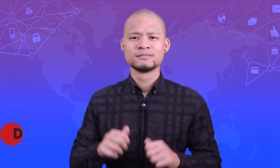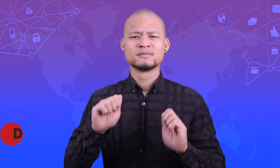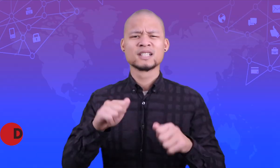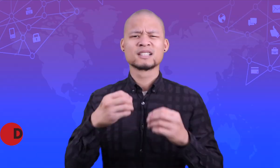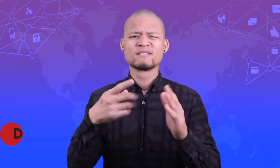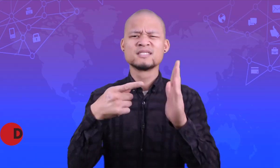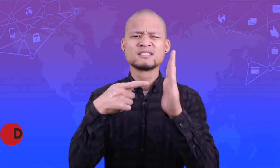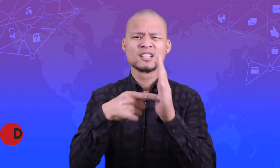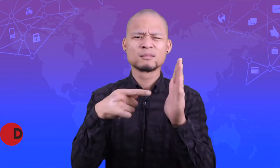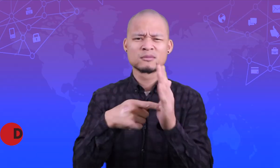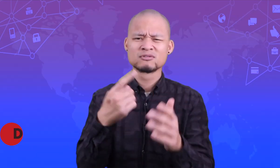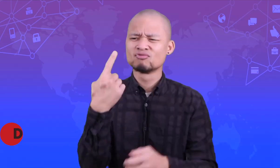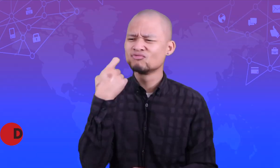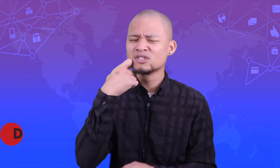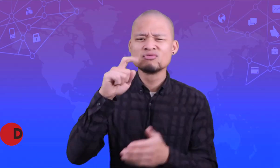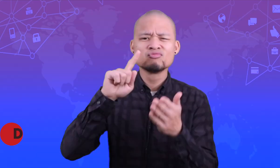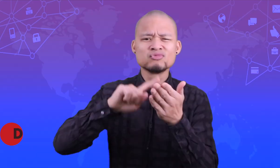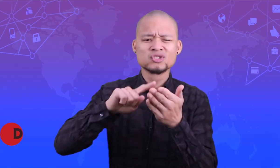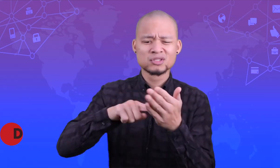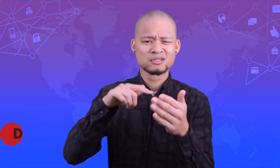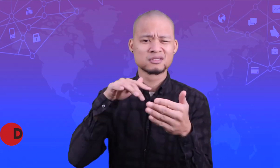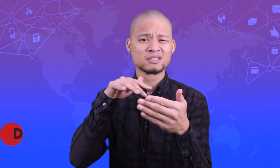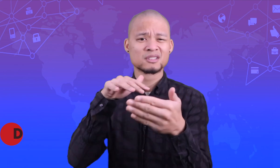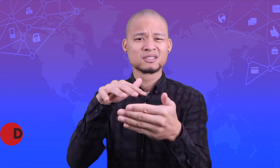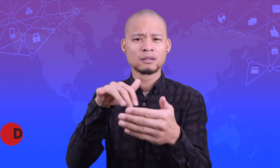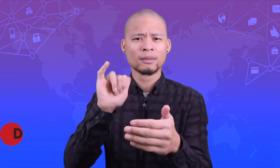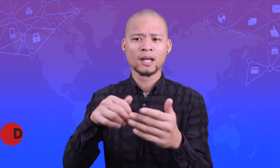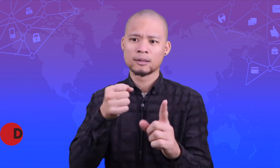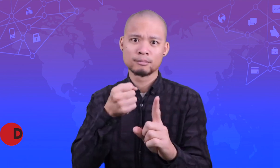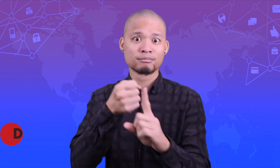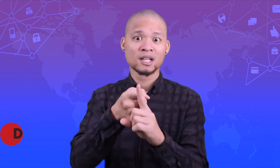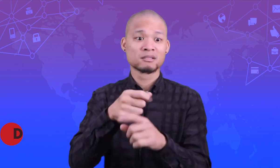Can you give an example of recent research studies that would impact